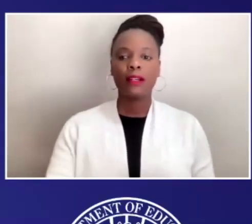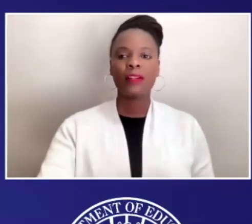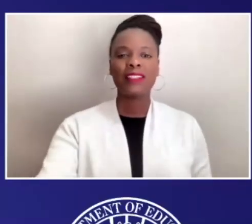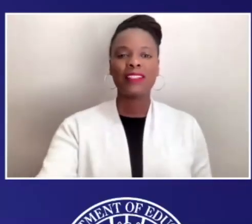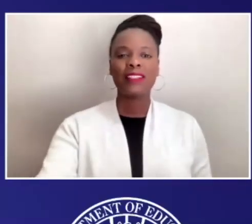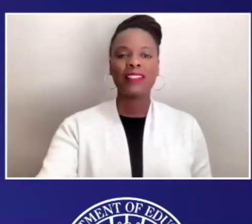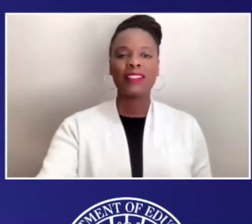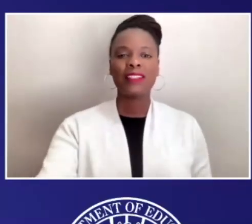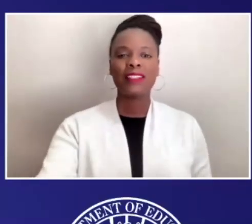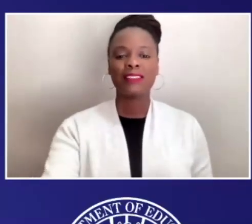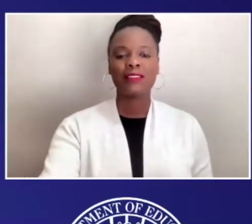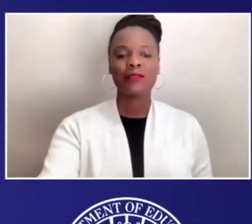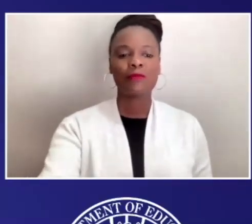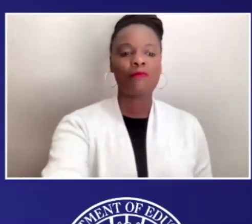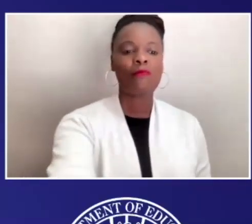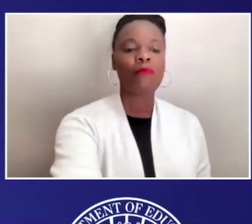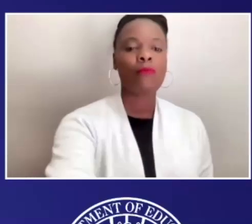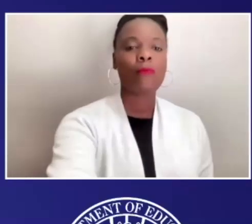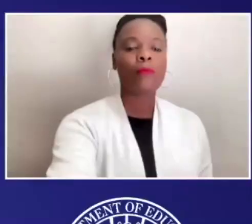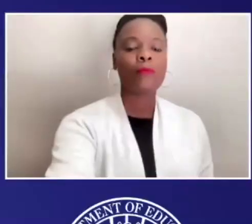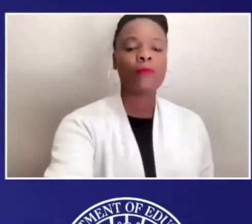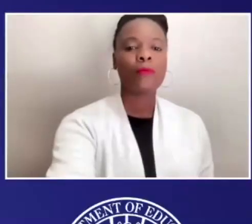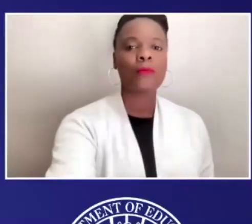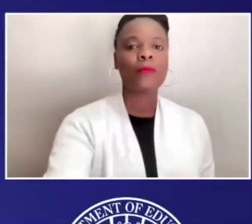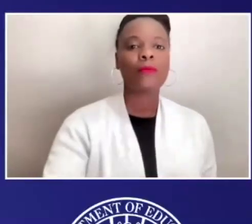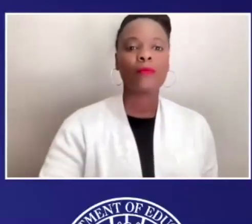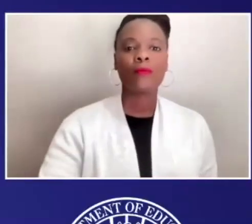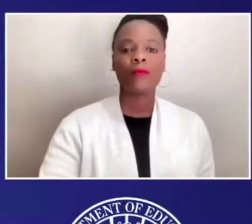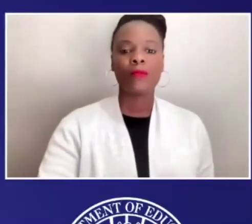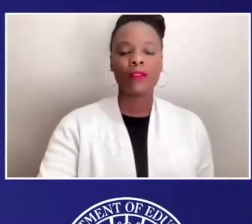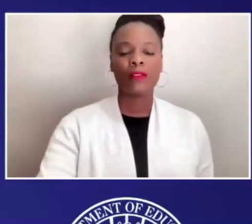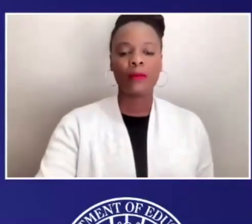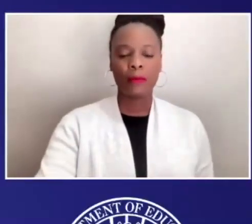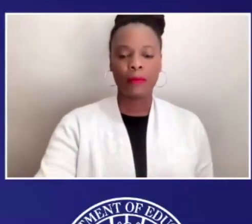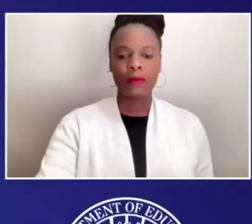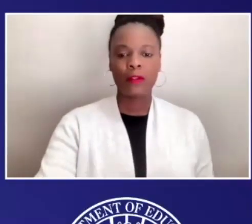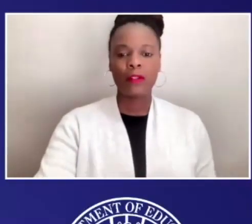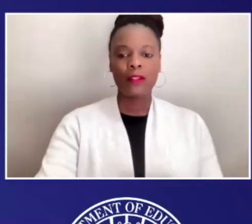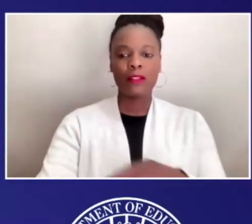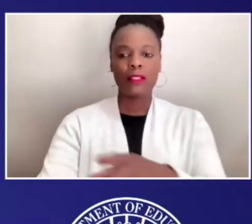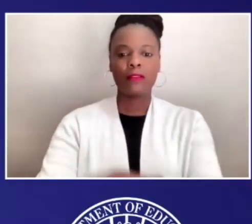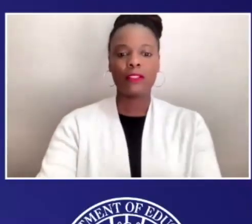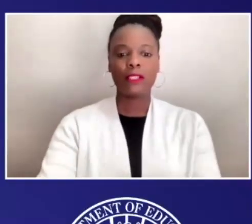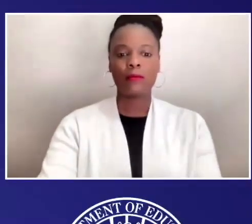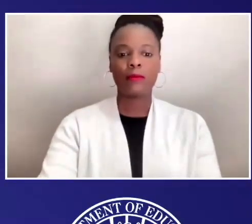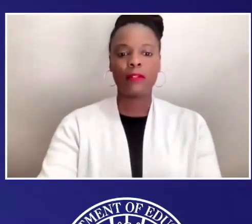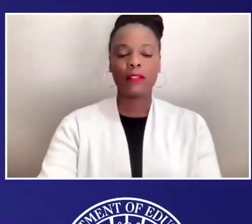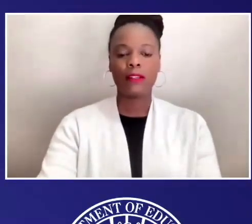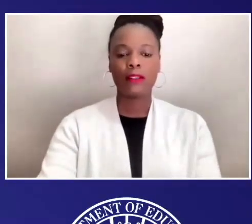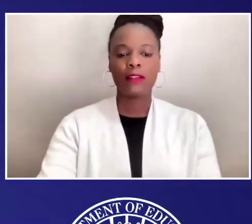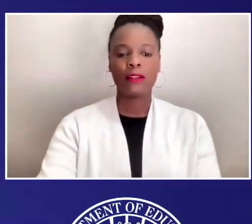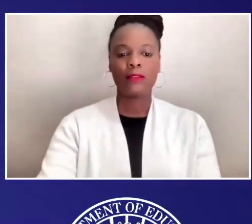how you answered. He said that a borrower can switch between IBR and RAP just until